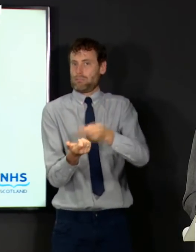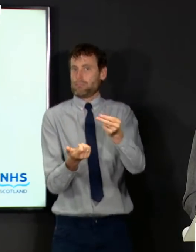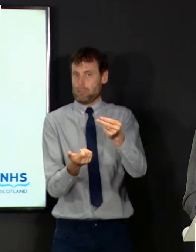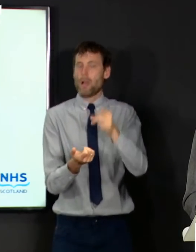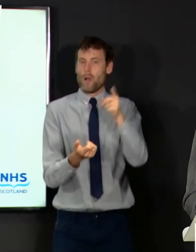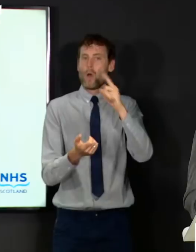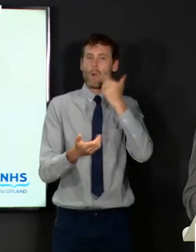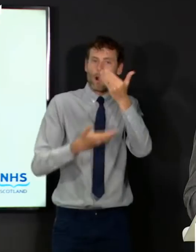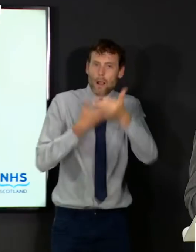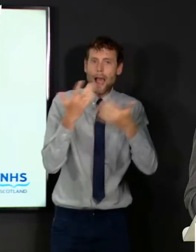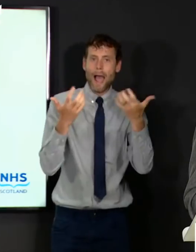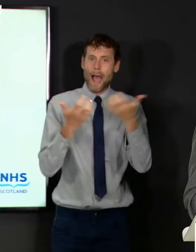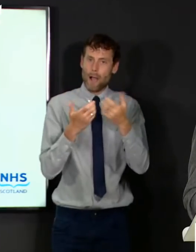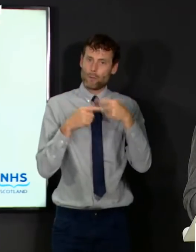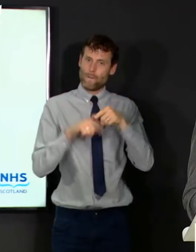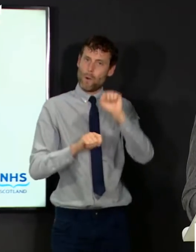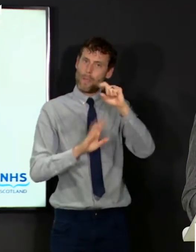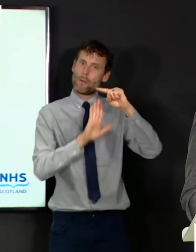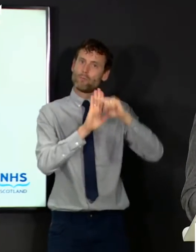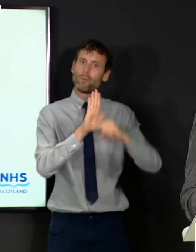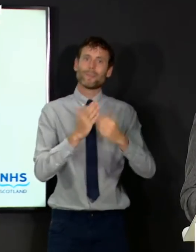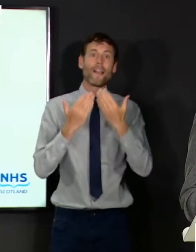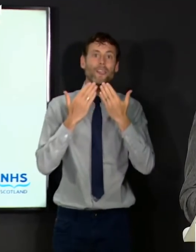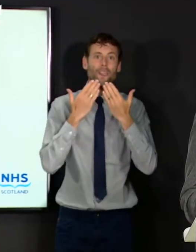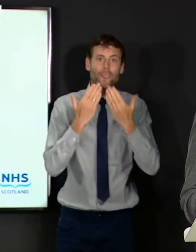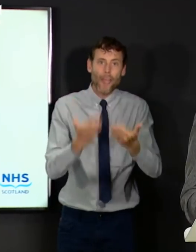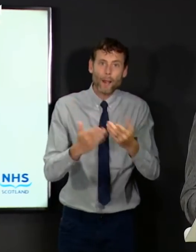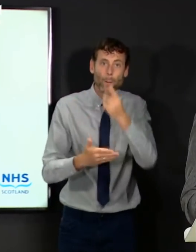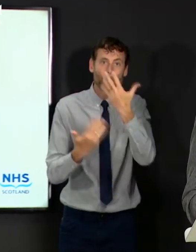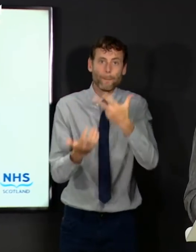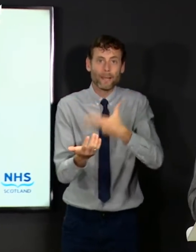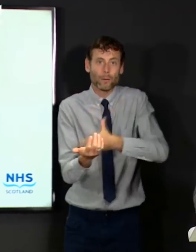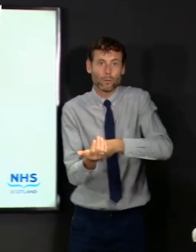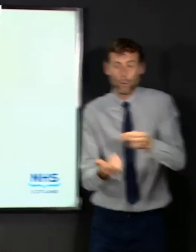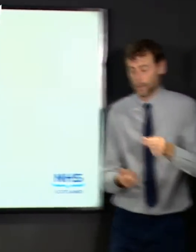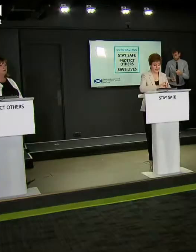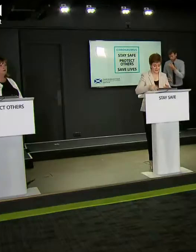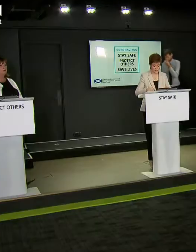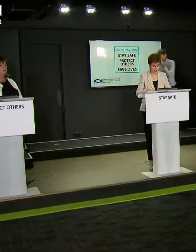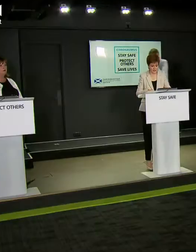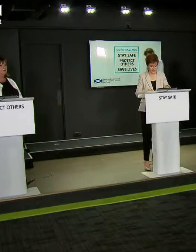place. And thank you once again for those of you who have donated over this period. Many thanks, Jason.